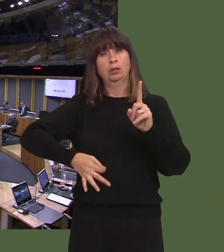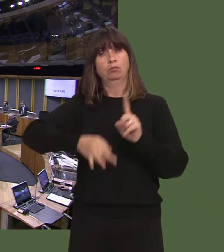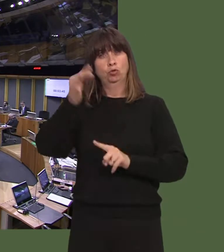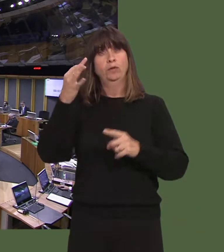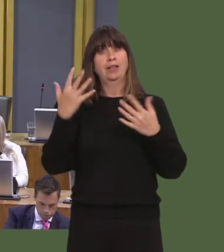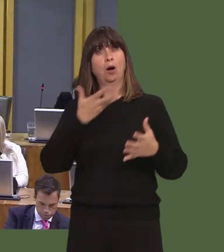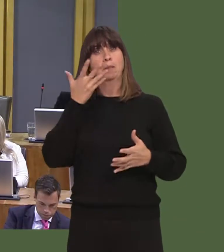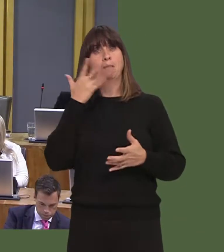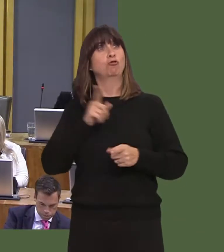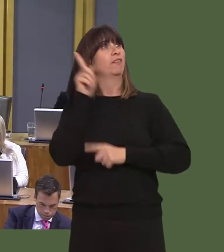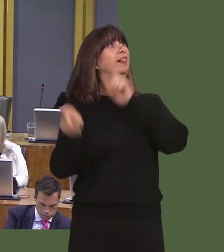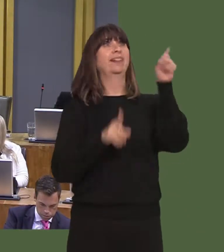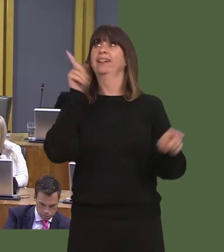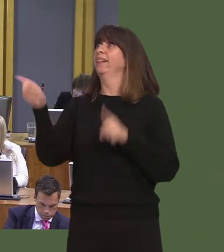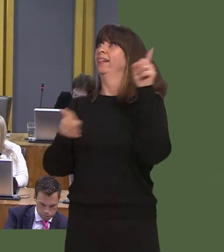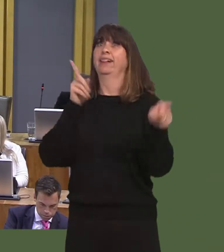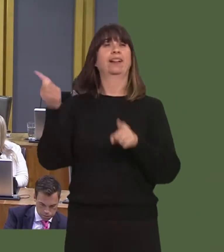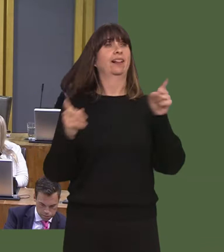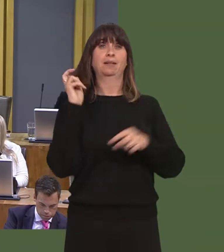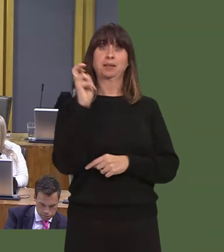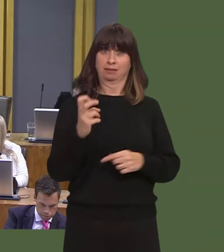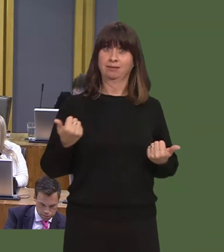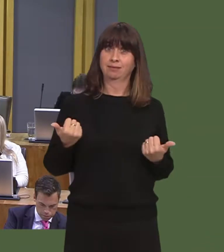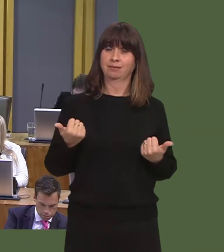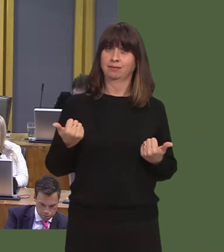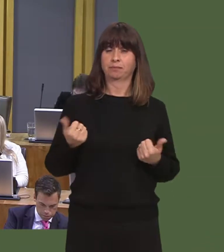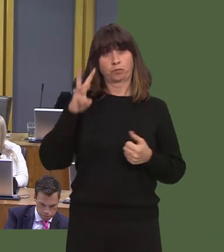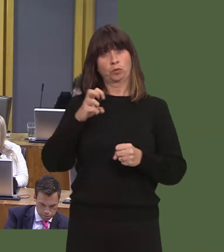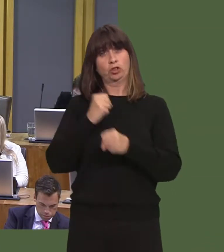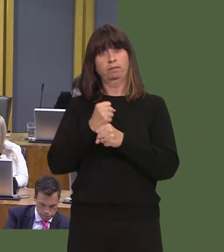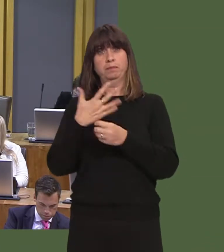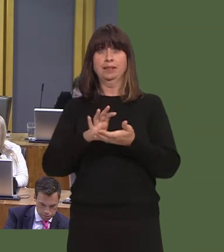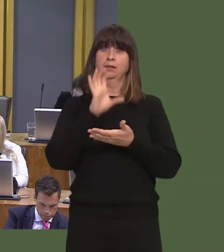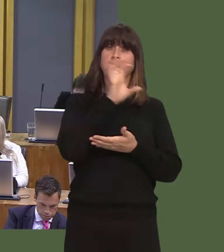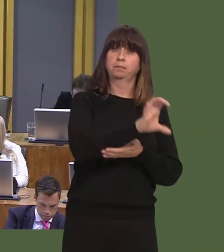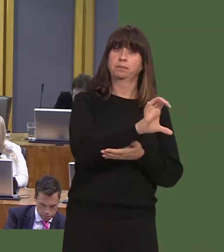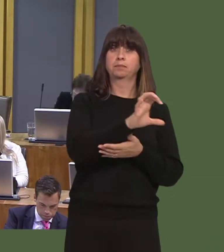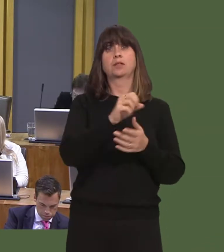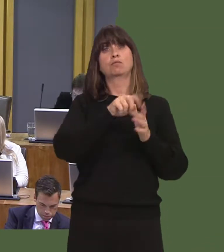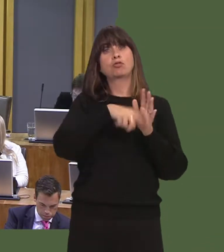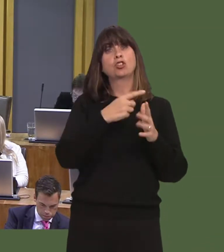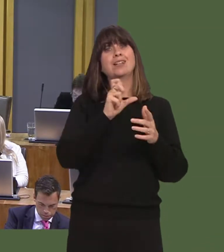experience and improve the viability of buses. The Welsh Government have been funding the Bwcabus project in Ceredigion and Carmarthenshire,